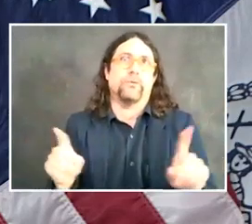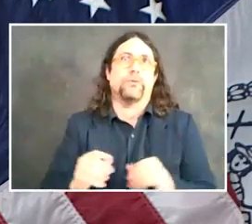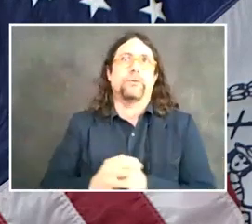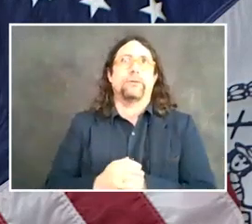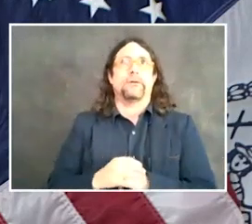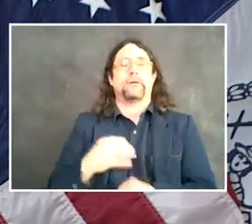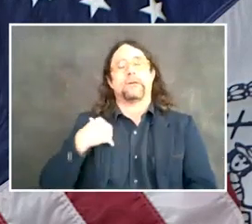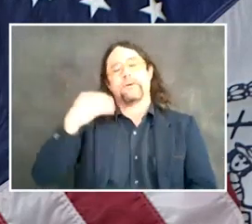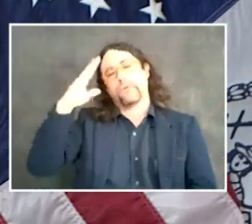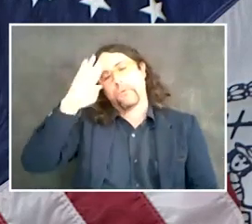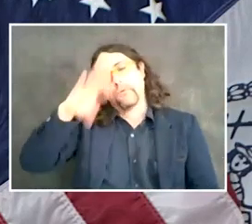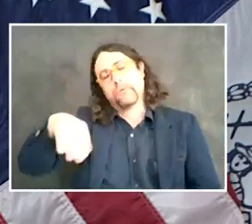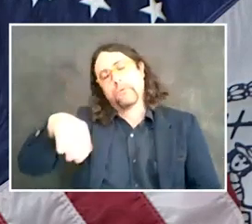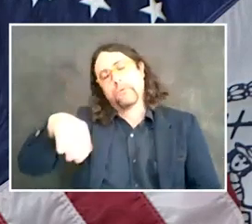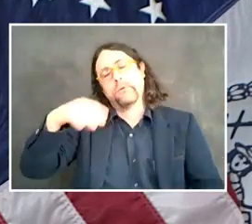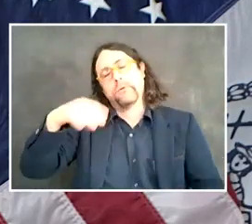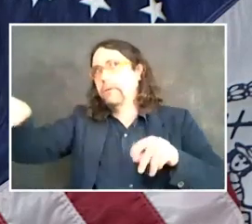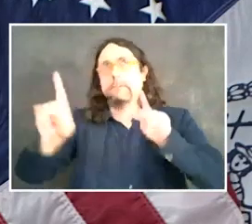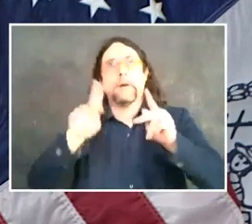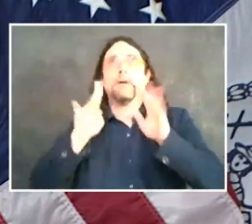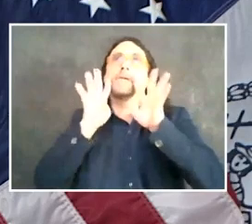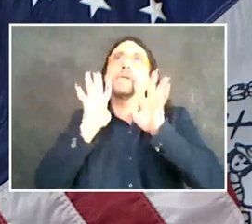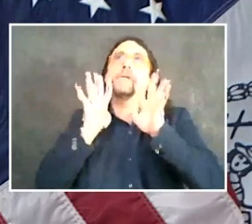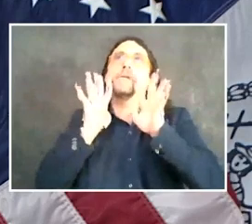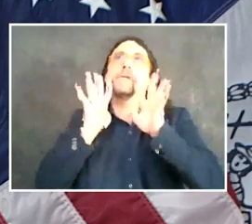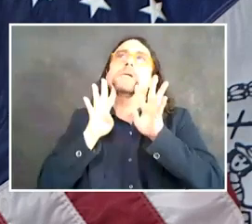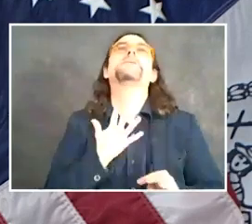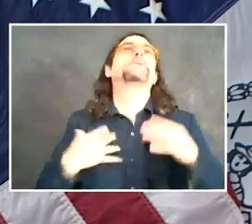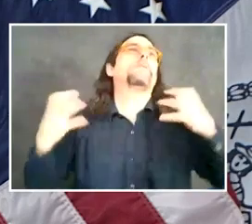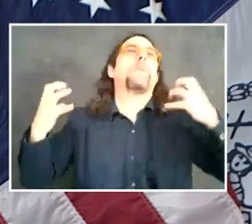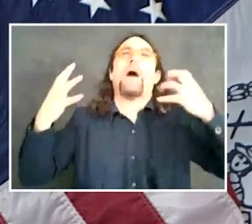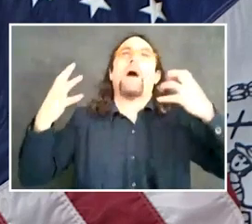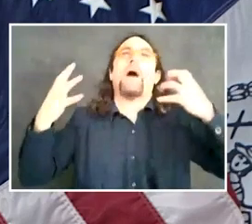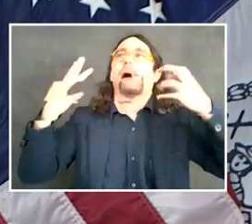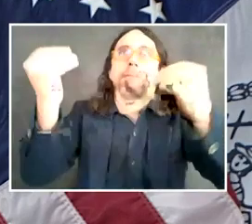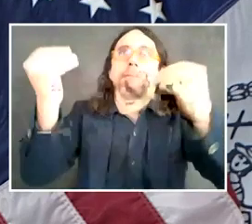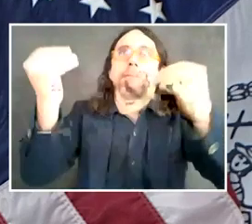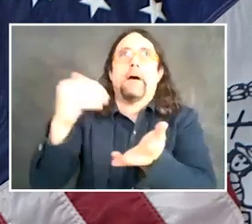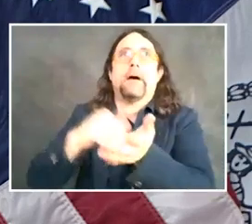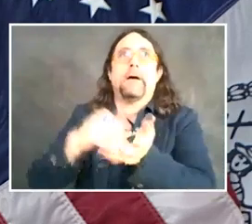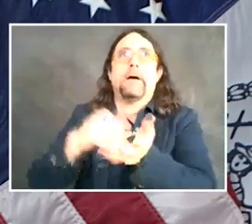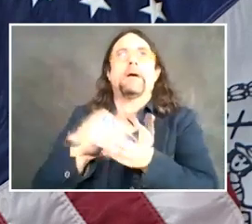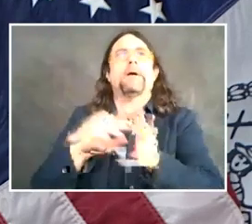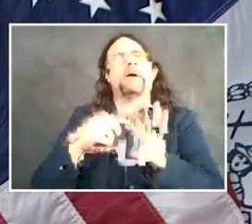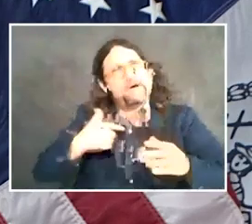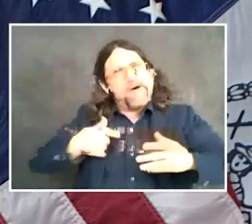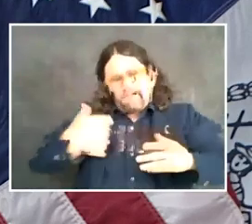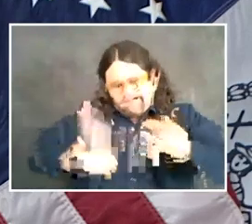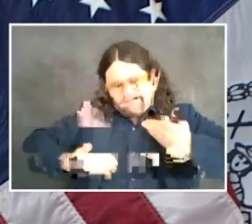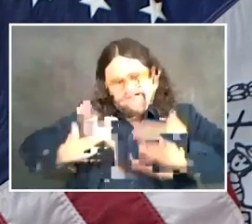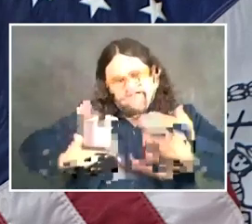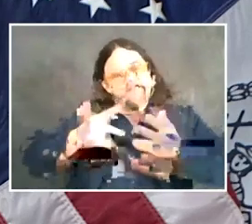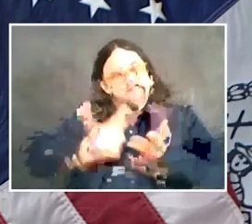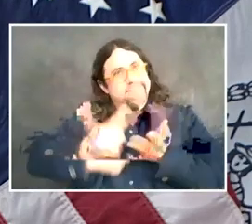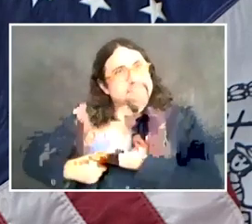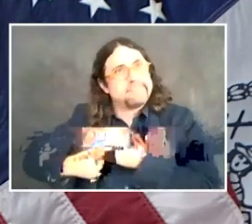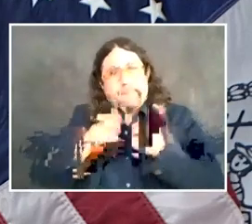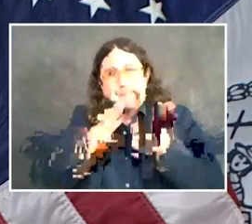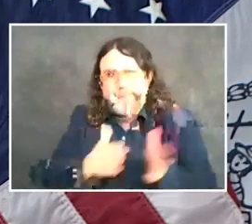WORKING ON THIS ALL THE TIME. WE'RE GOING TO HAVE ANNOUNCEMENTS ON THIS SOON, HOW WE WILL ADDRESS THE WARM